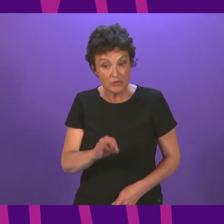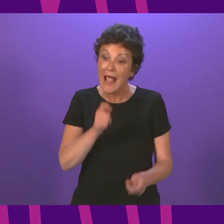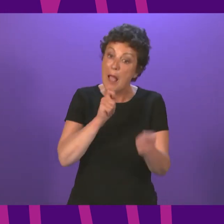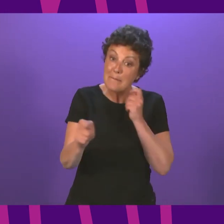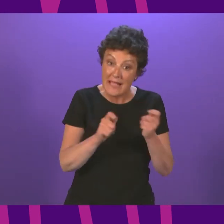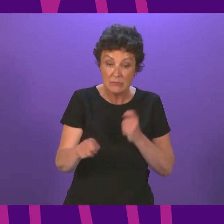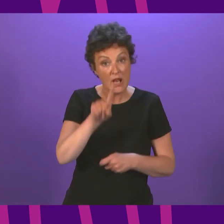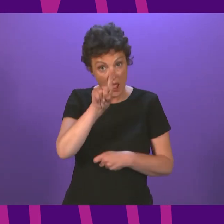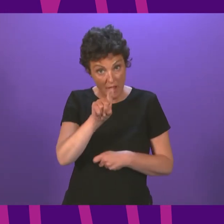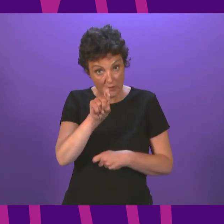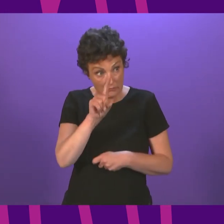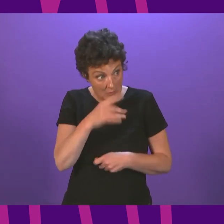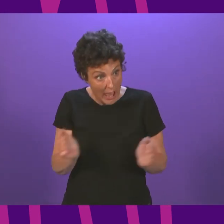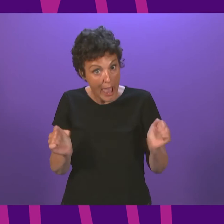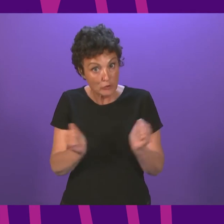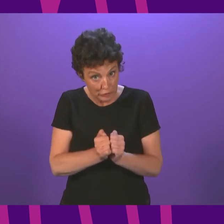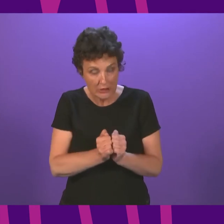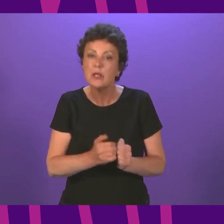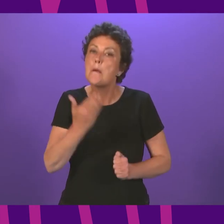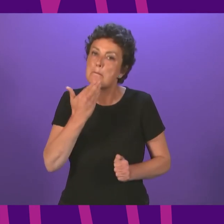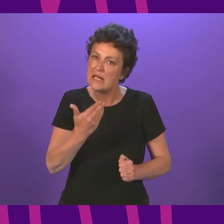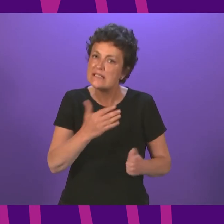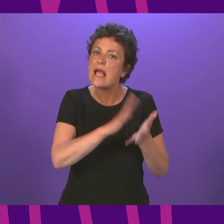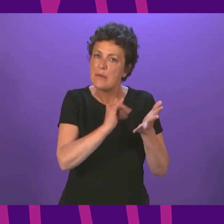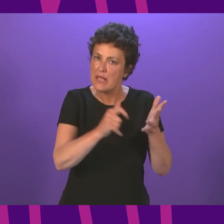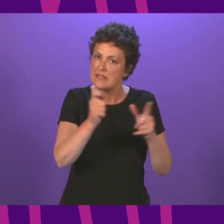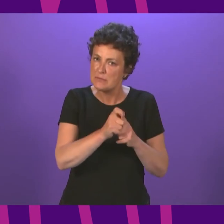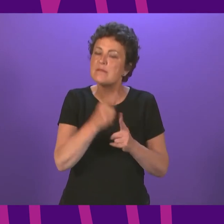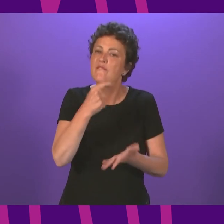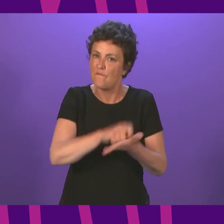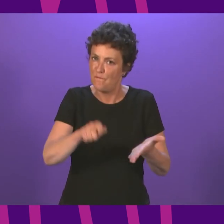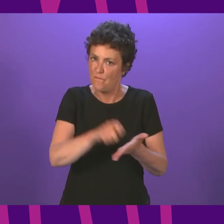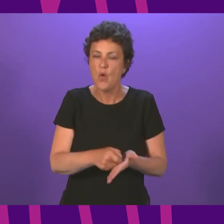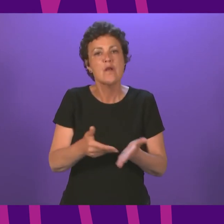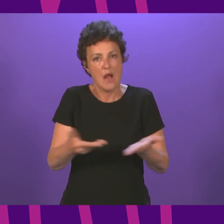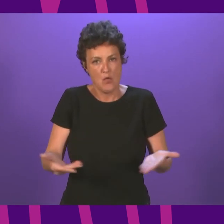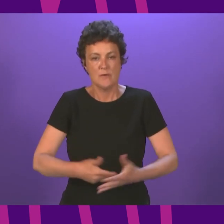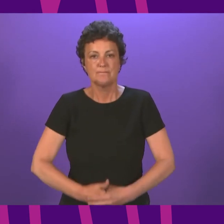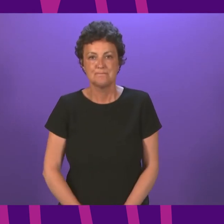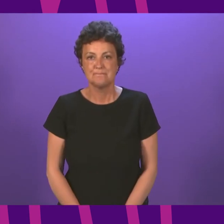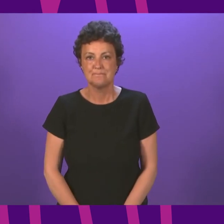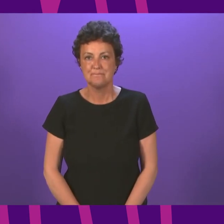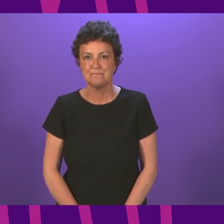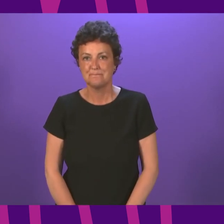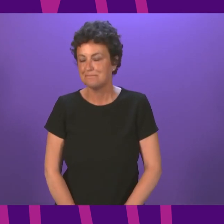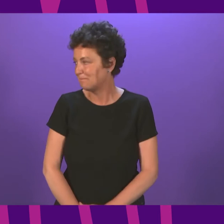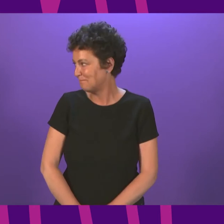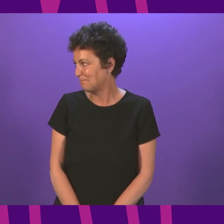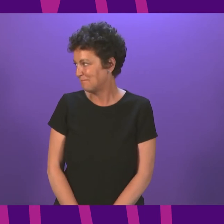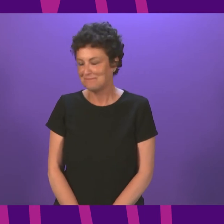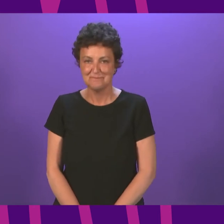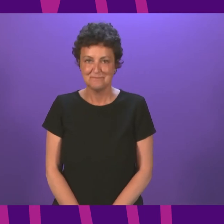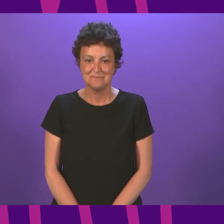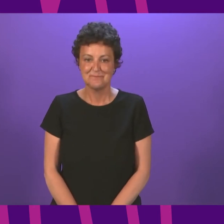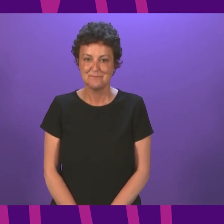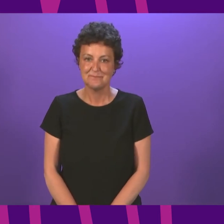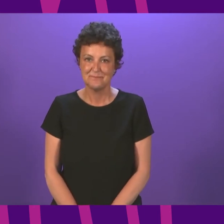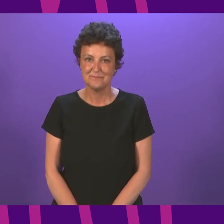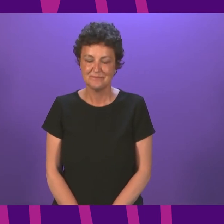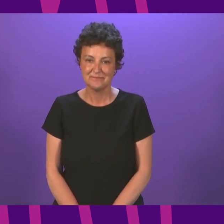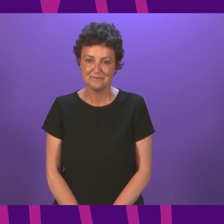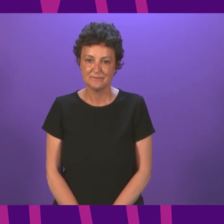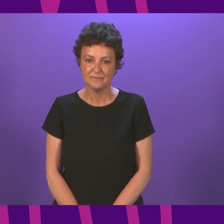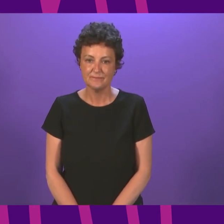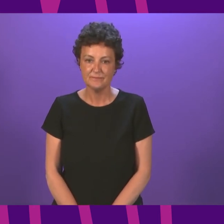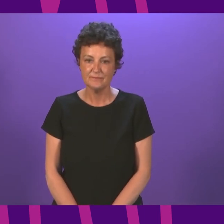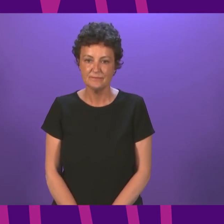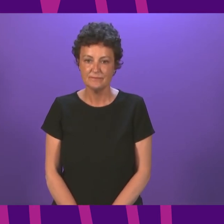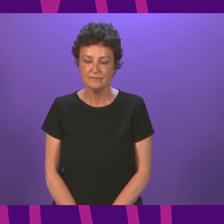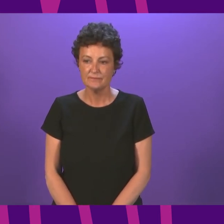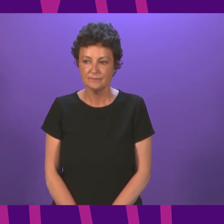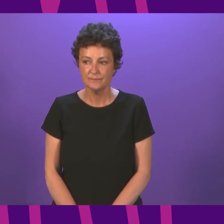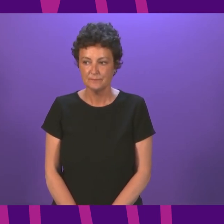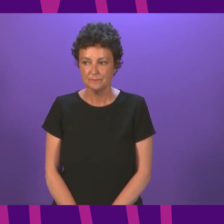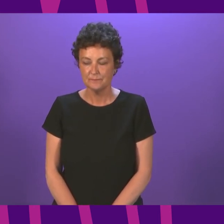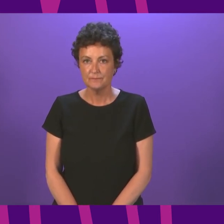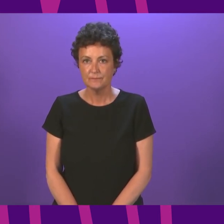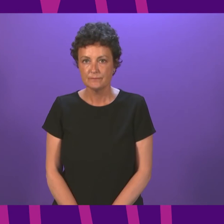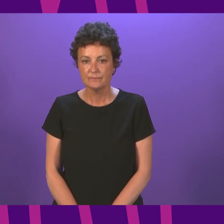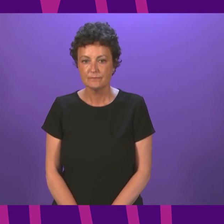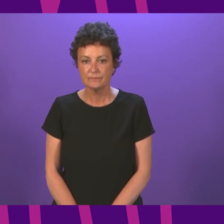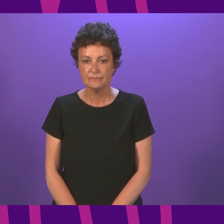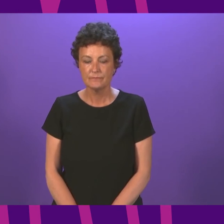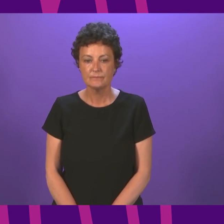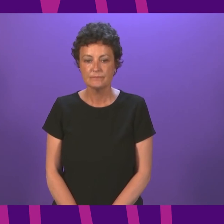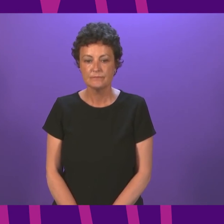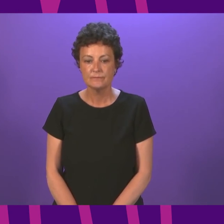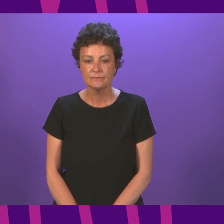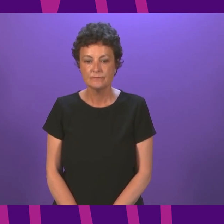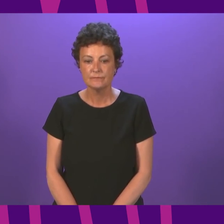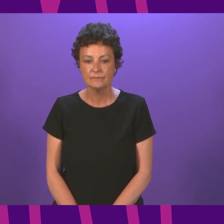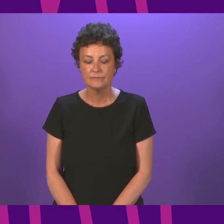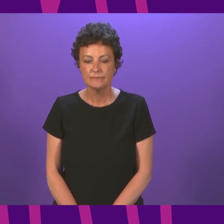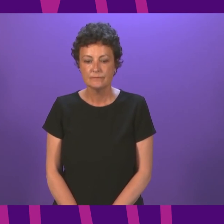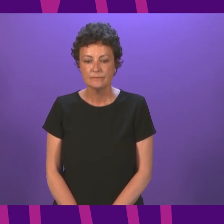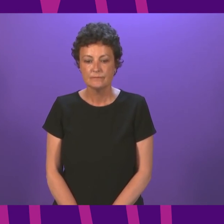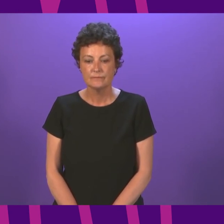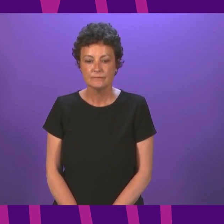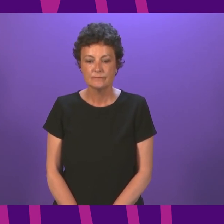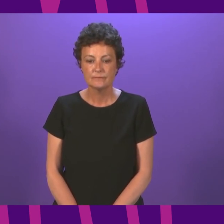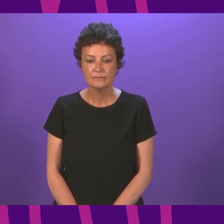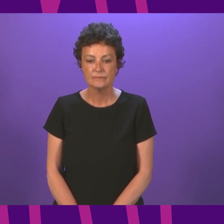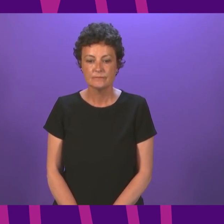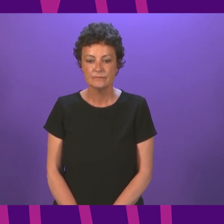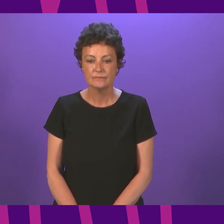had voted no.